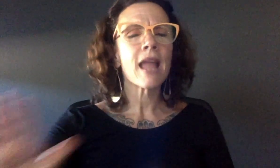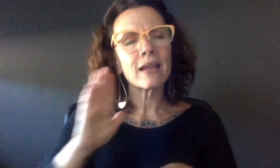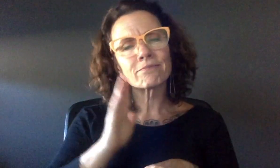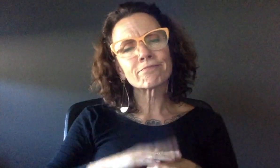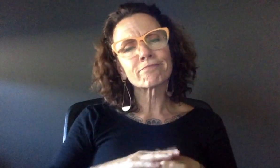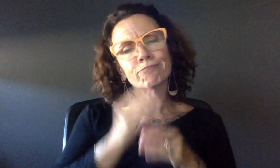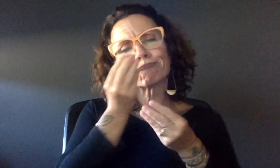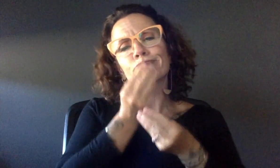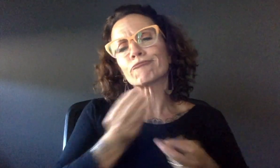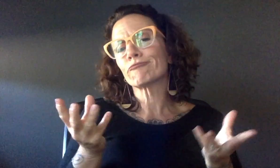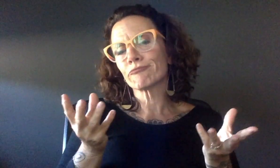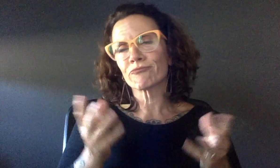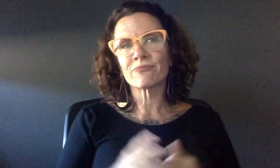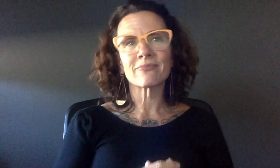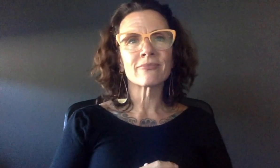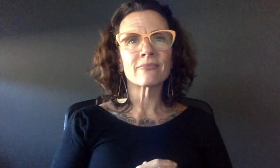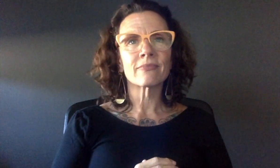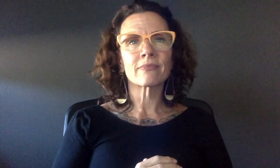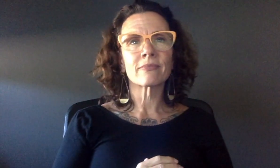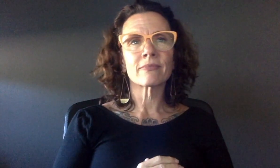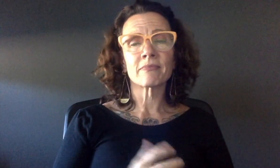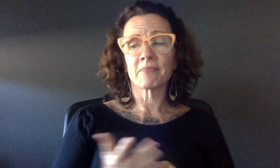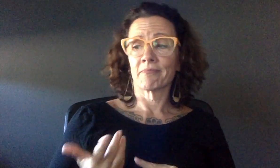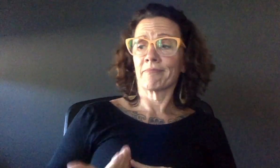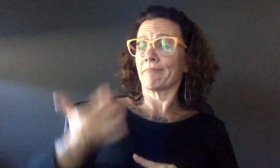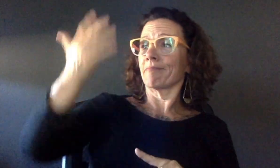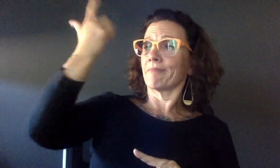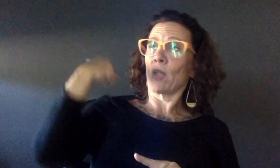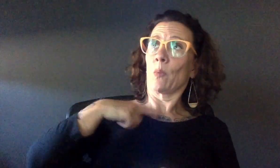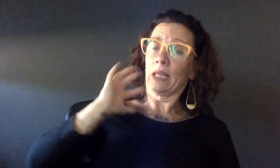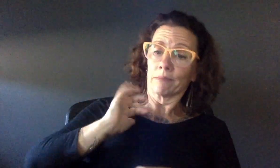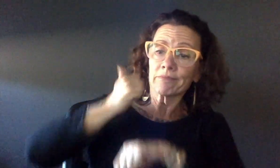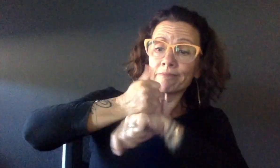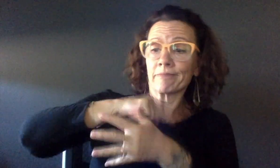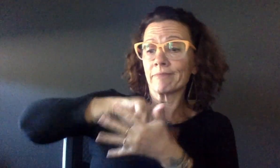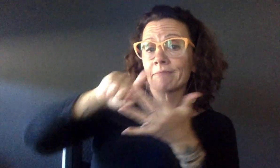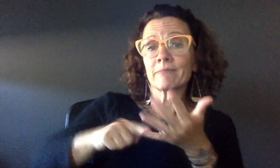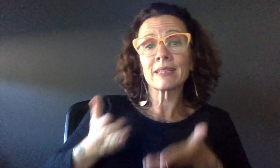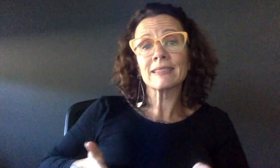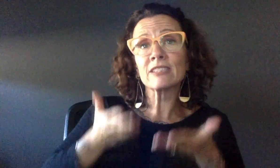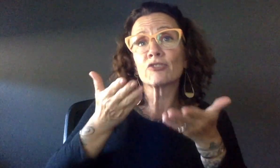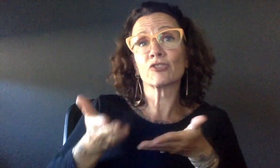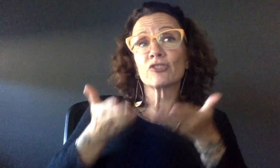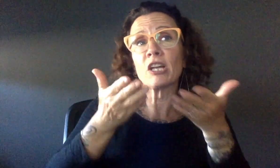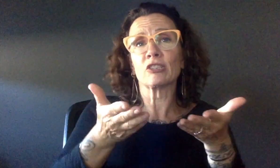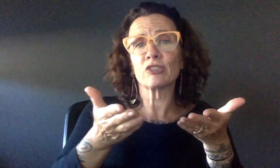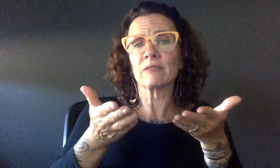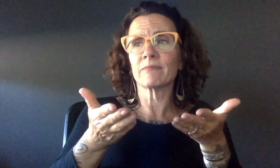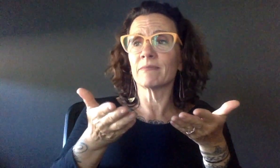A note: Since we originally created these suggestions,